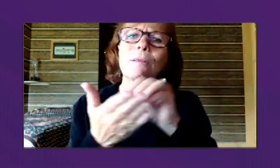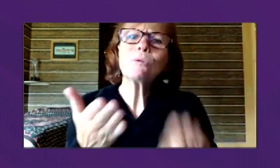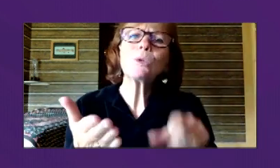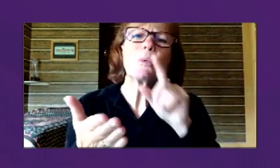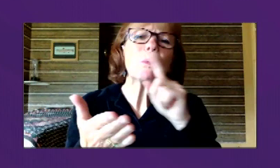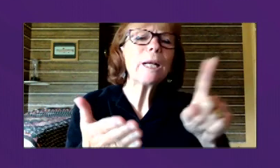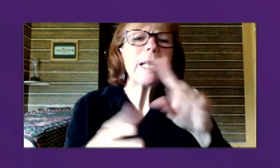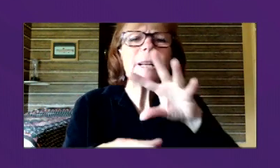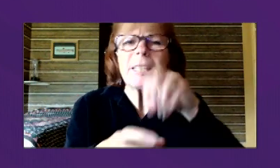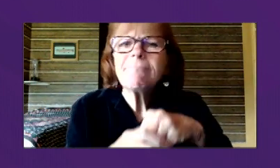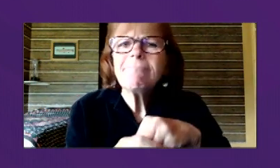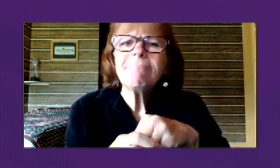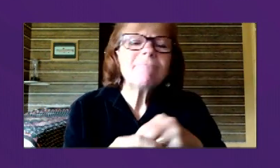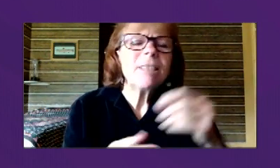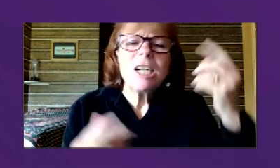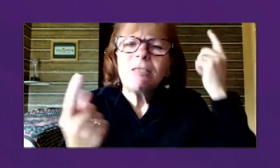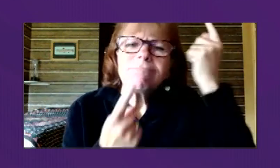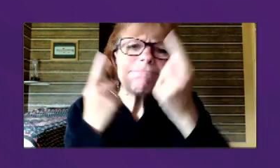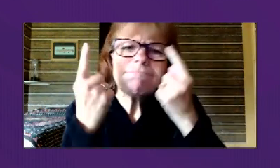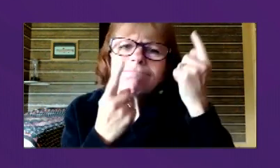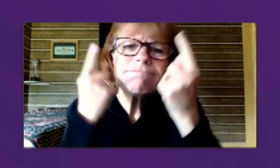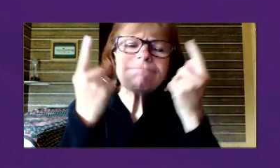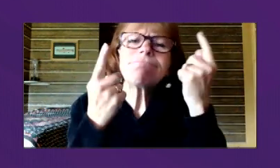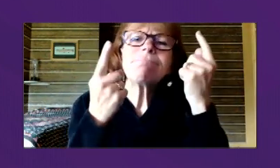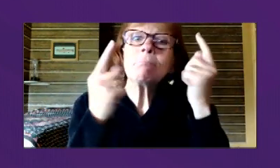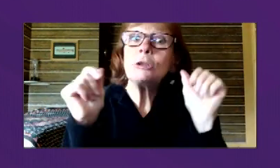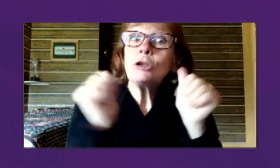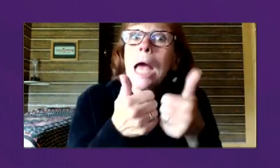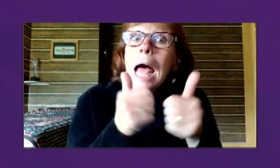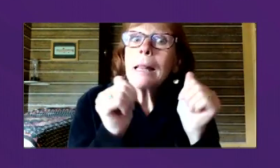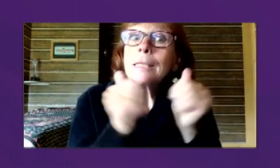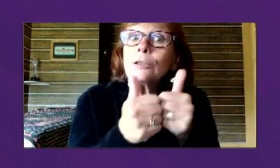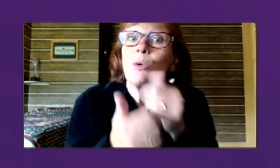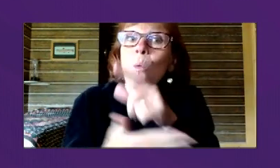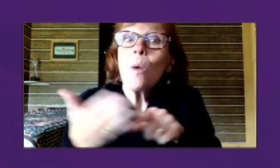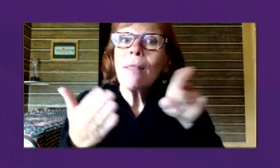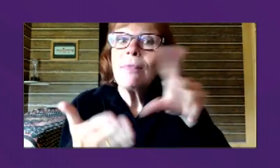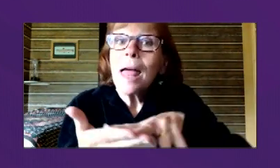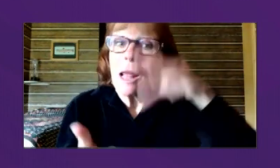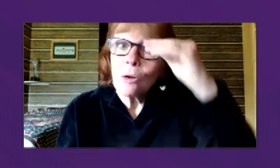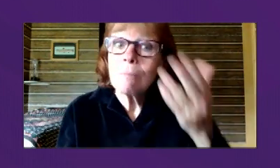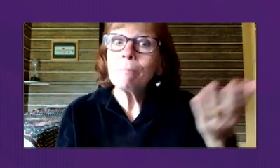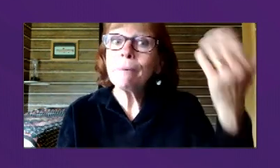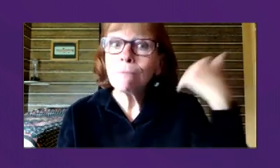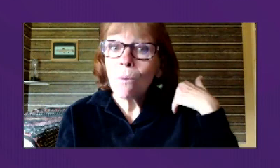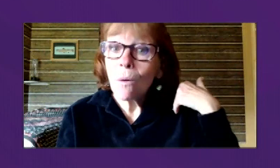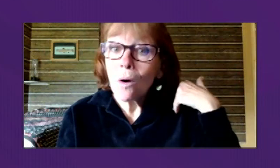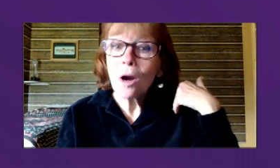to challenge the interpretations they are taught about Native American history. This is to help